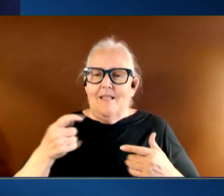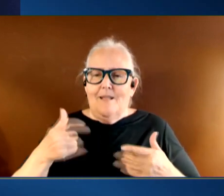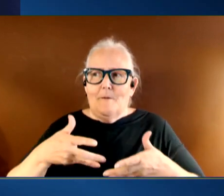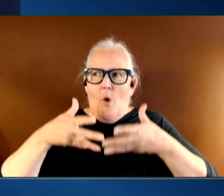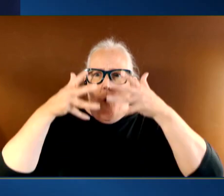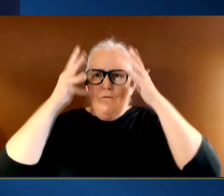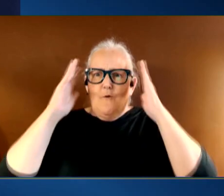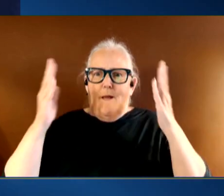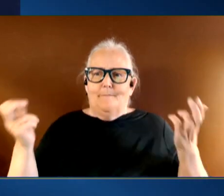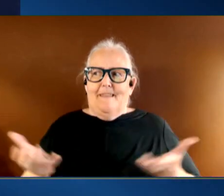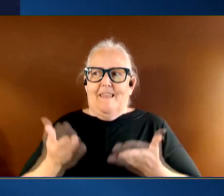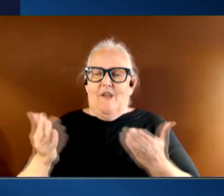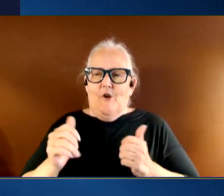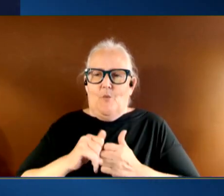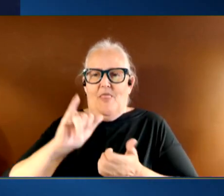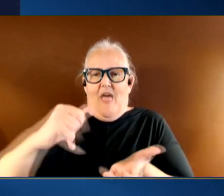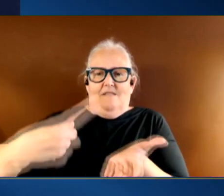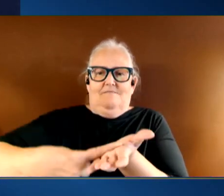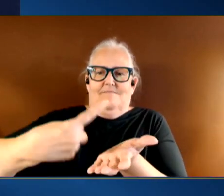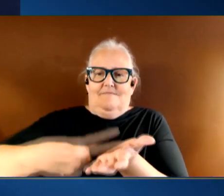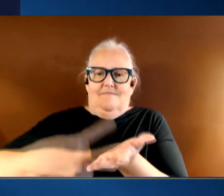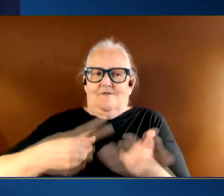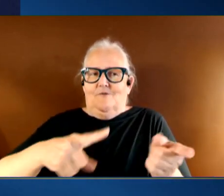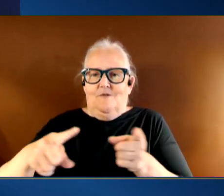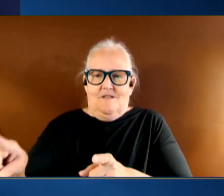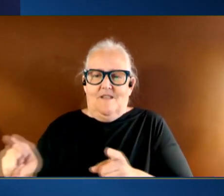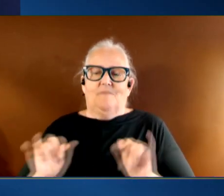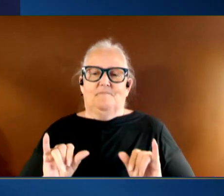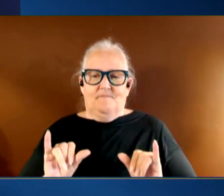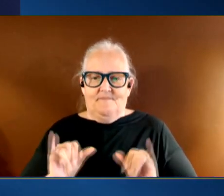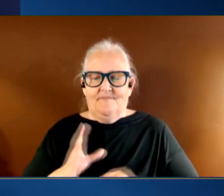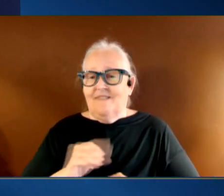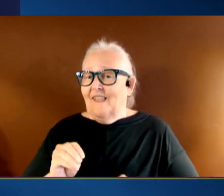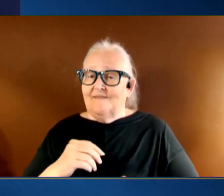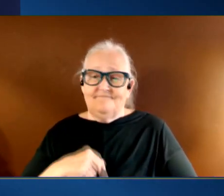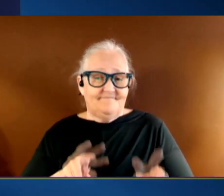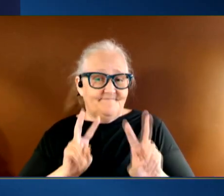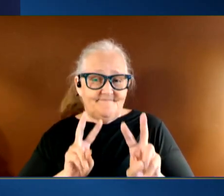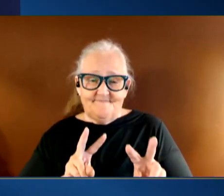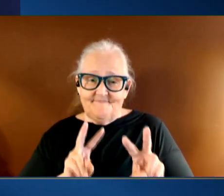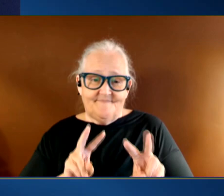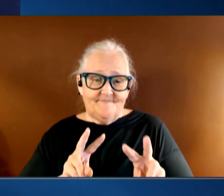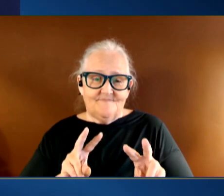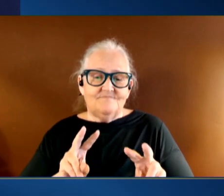of conversations are happening. And looking forward to what happens when we bring policy